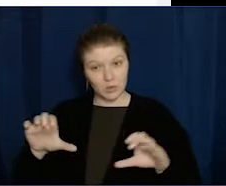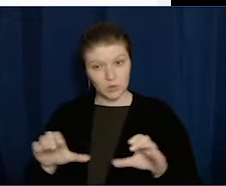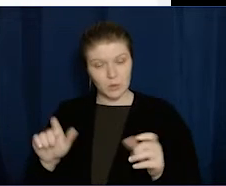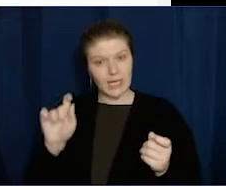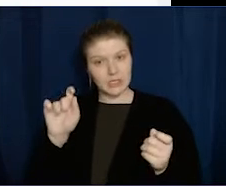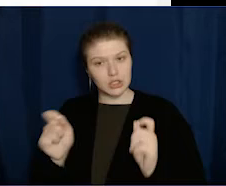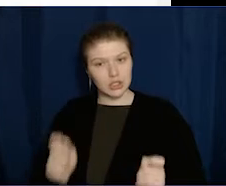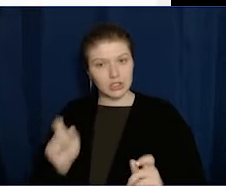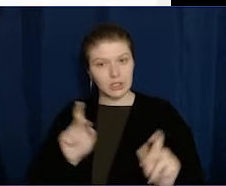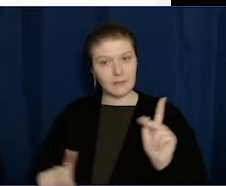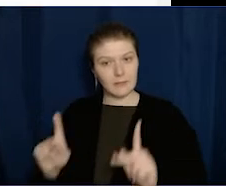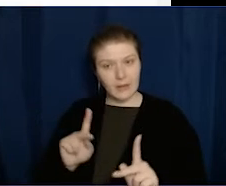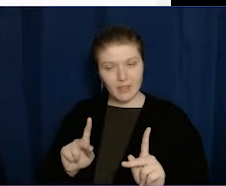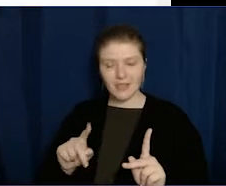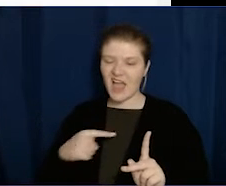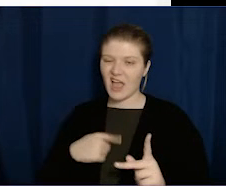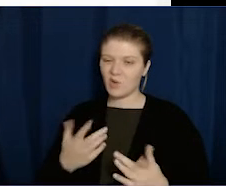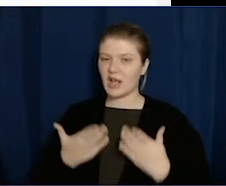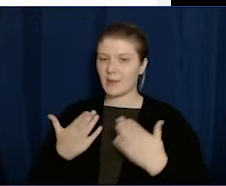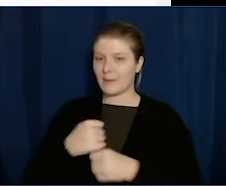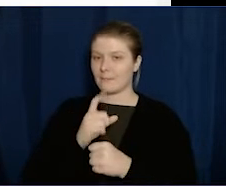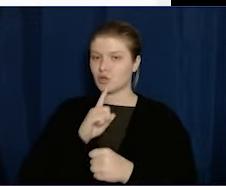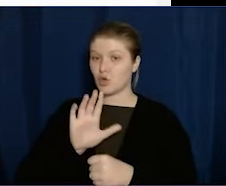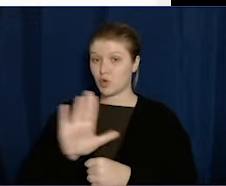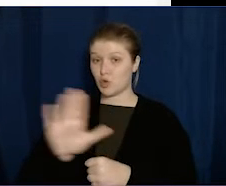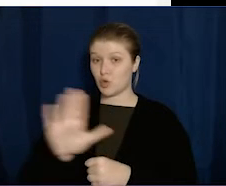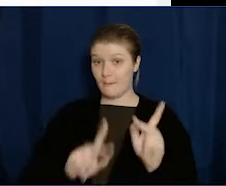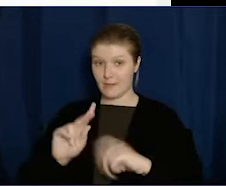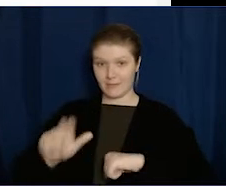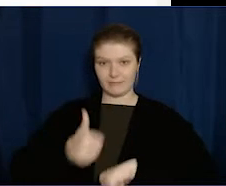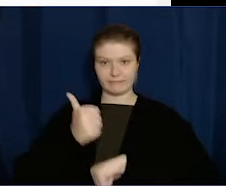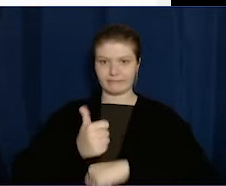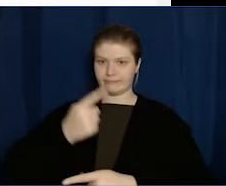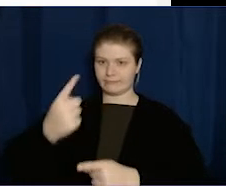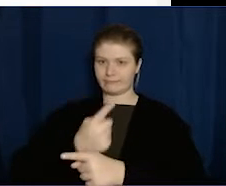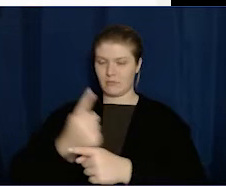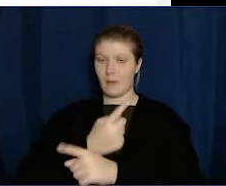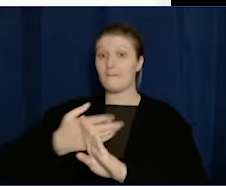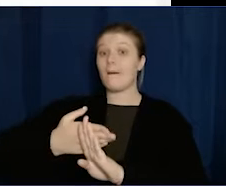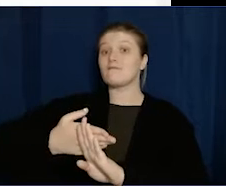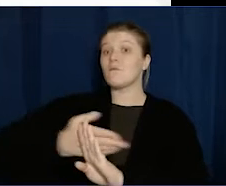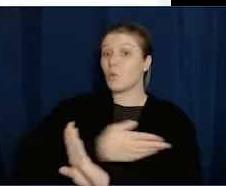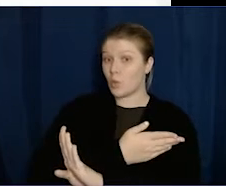I recommend you make sure you have your people the way you like it before you start on any of these sections.